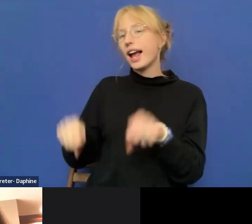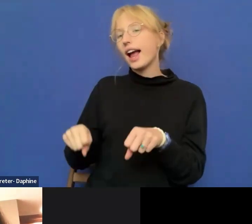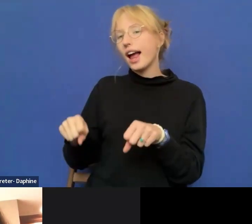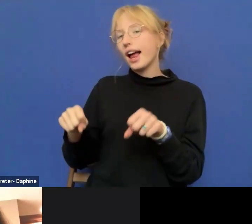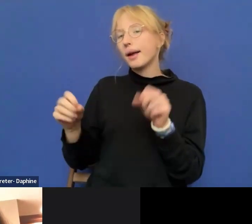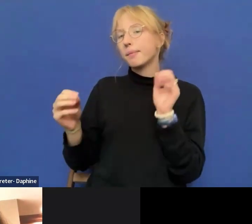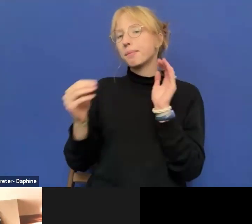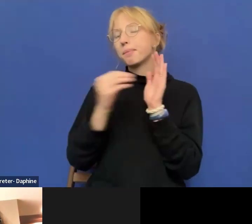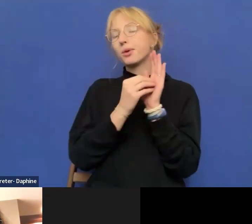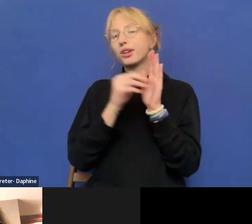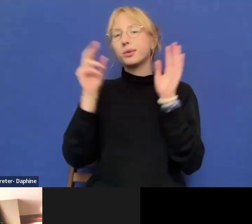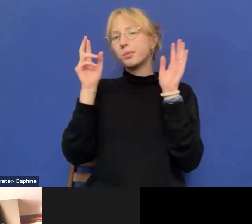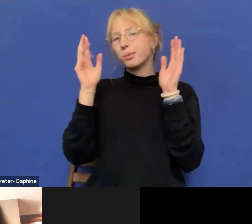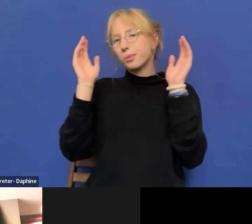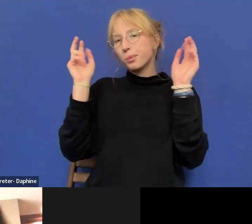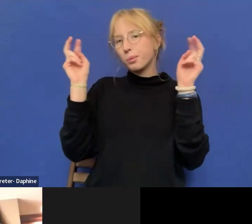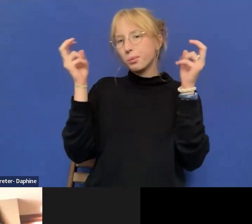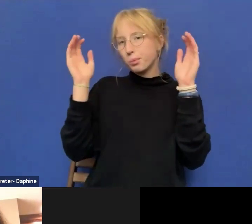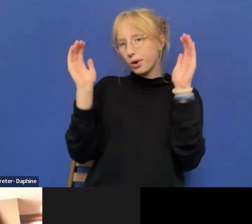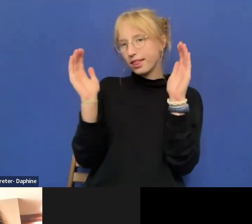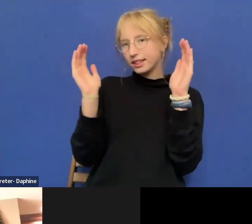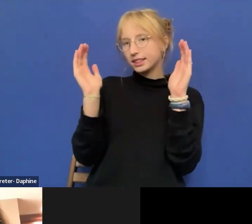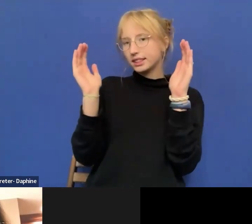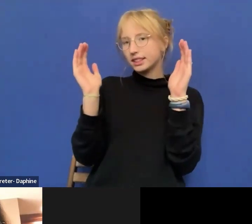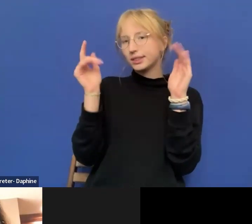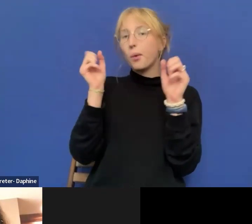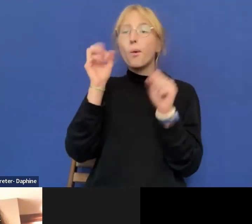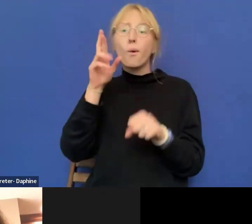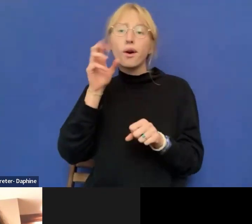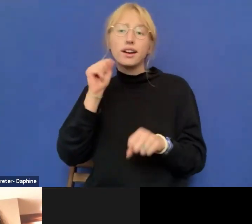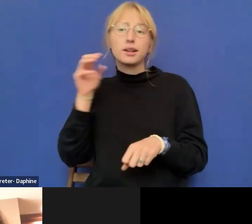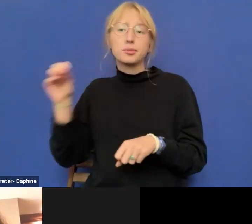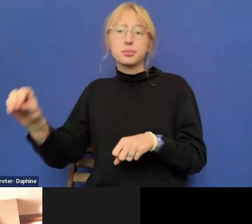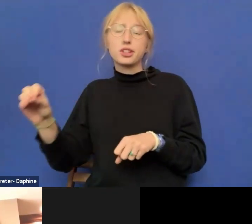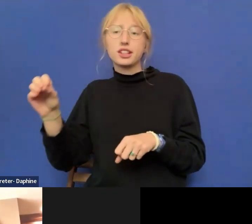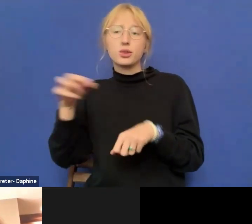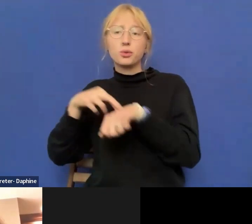parentheses. We can put the references as a numbered item, and